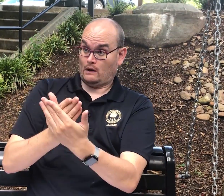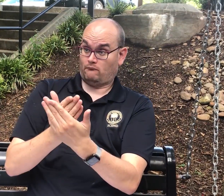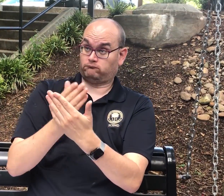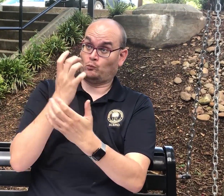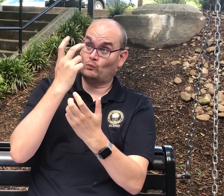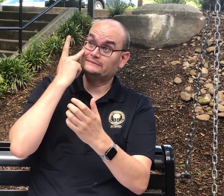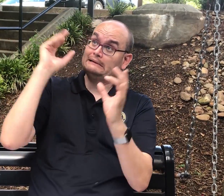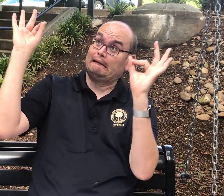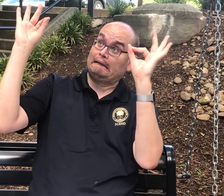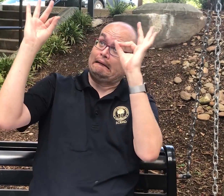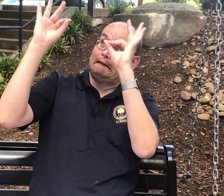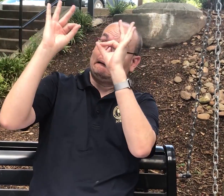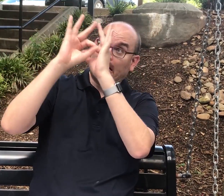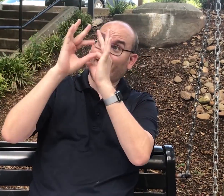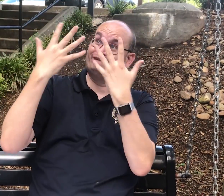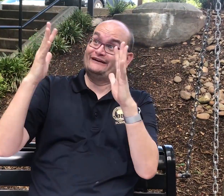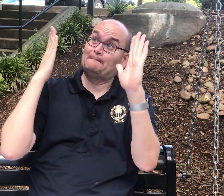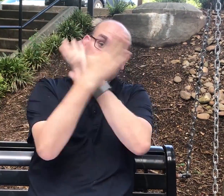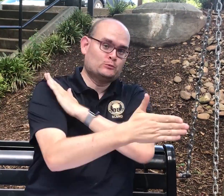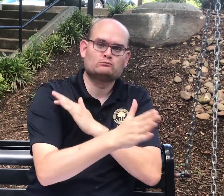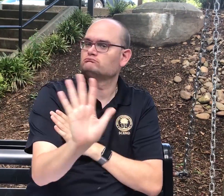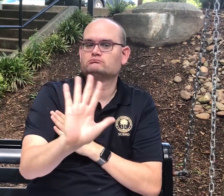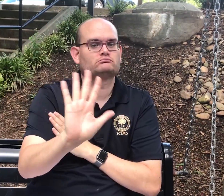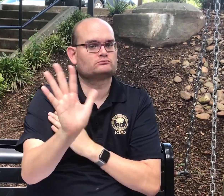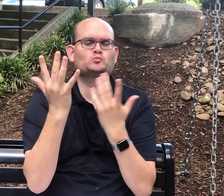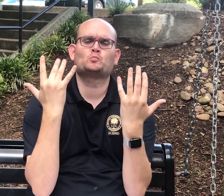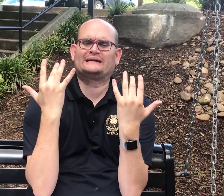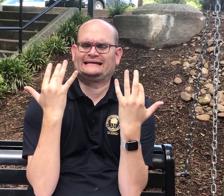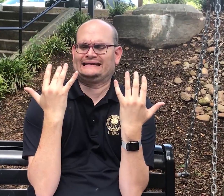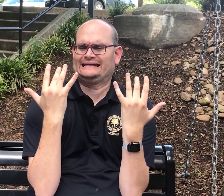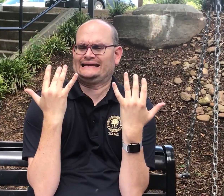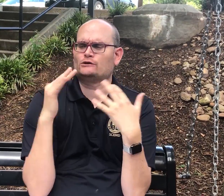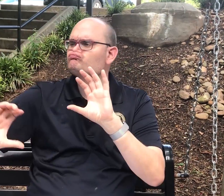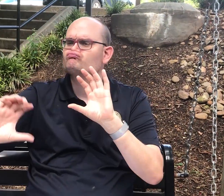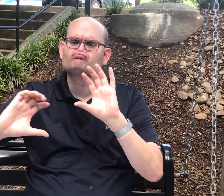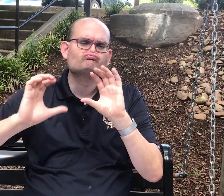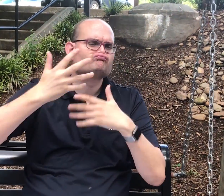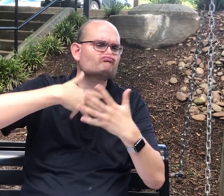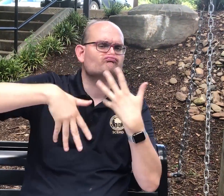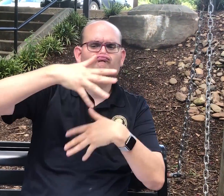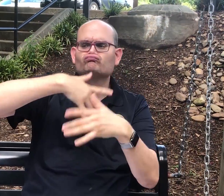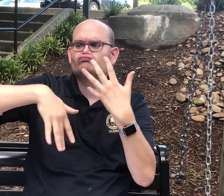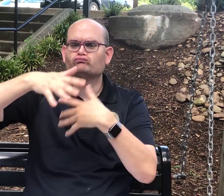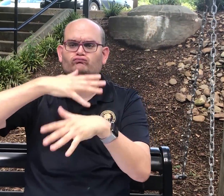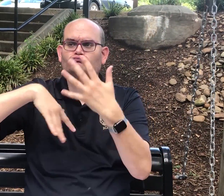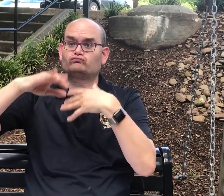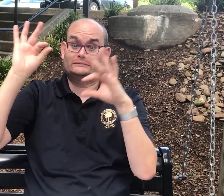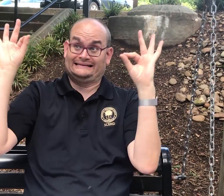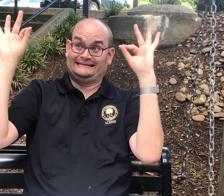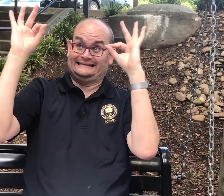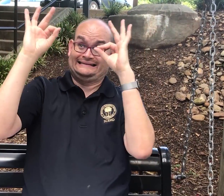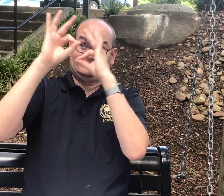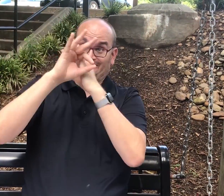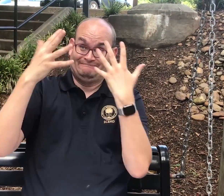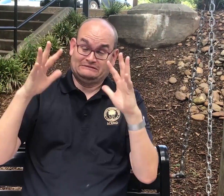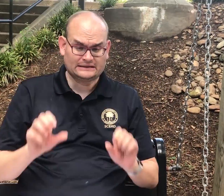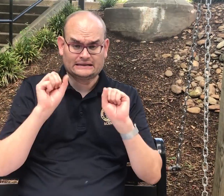AFTER THE ECLIPSE PASSES WE RECOMMEND YOU REMAIN WHERE YOU ARE SCEMD ADVISES YOU TO WAIT WITH YOUR PARTY OR GROUP